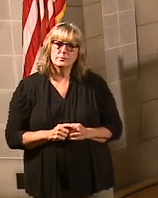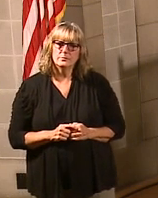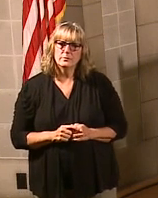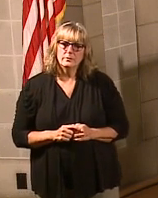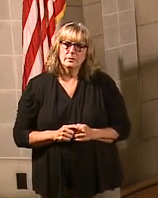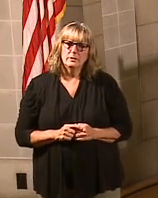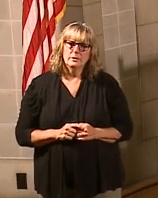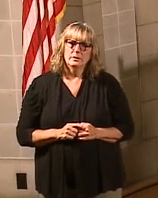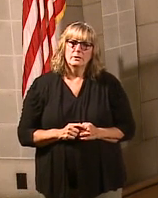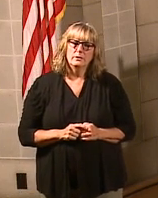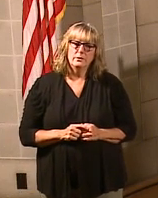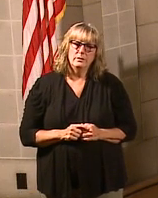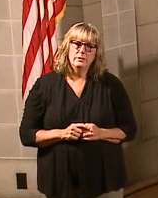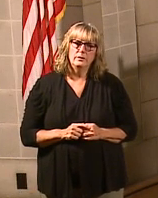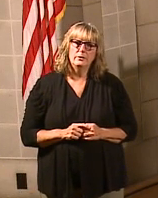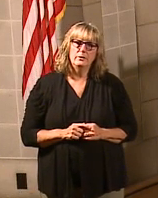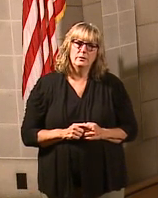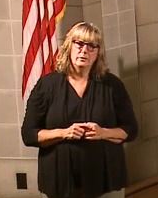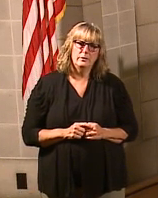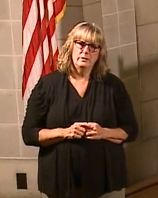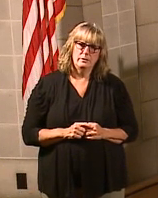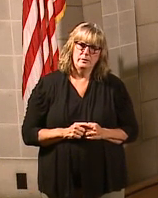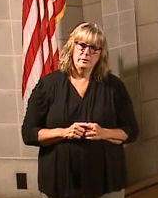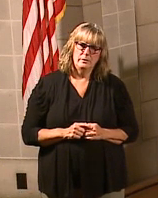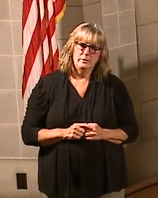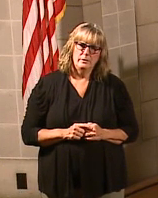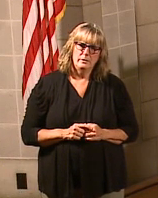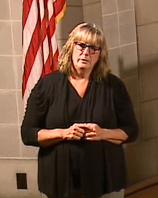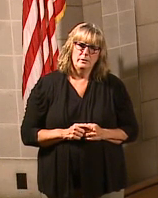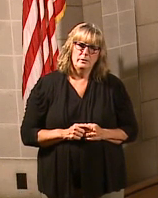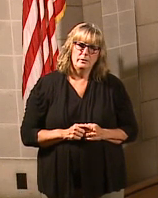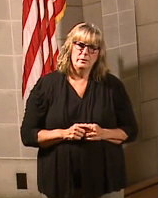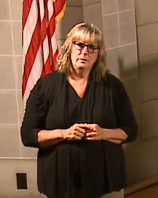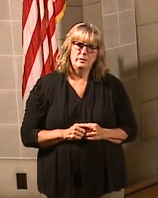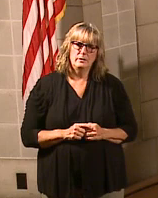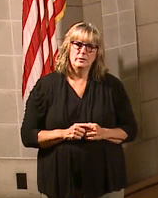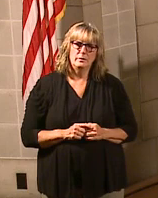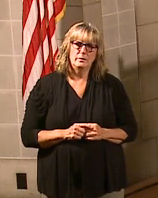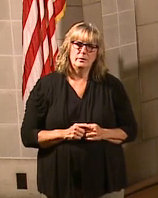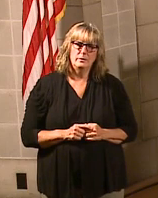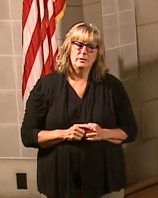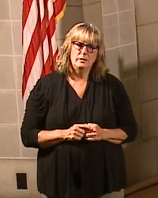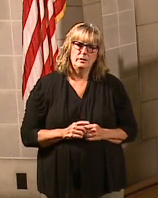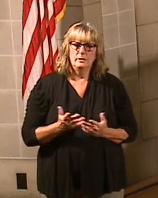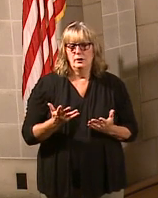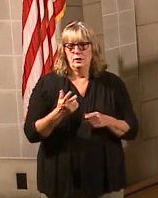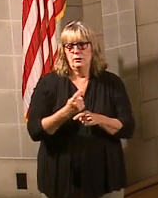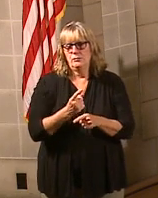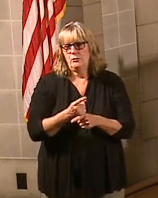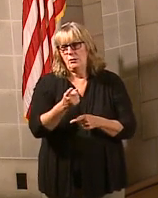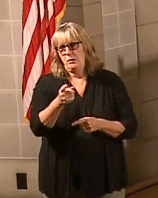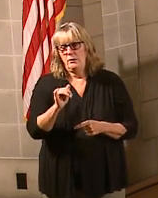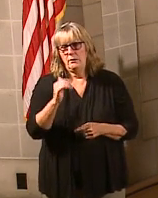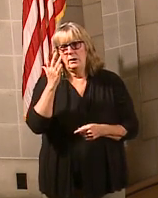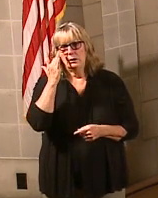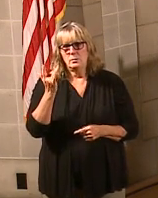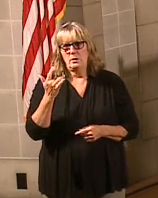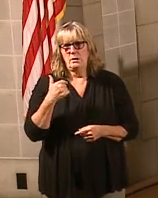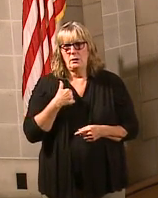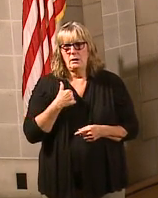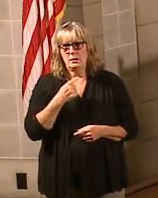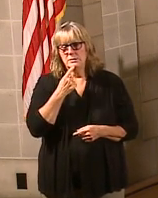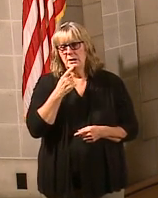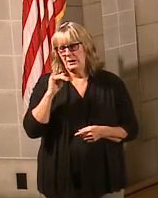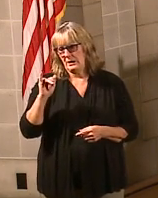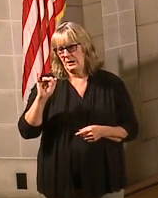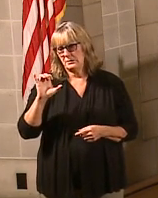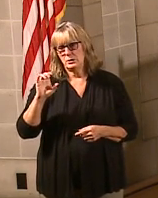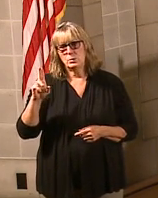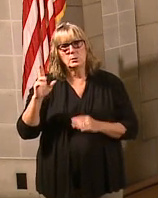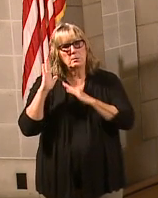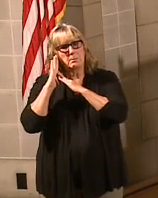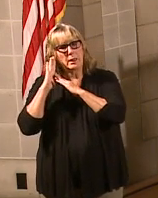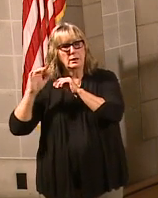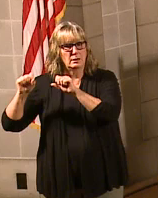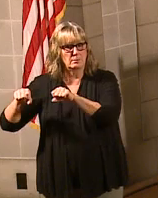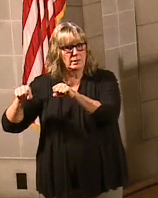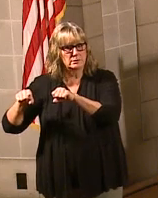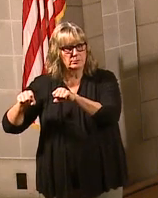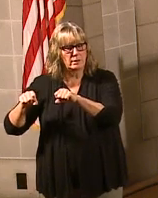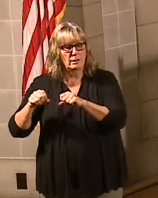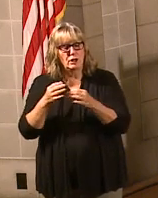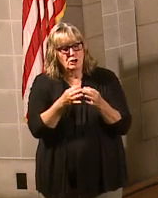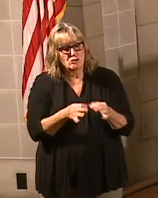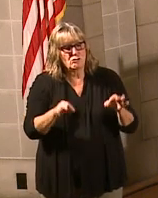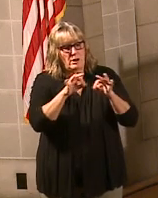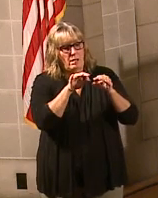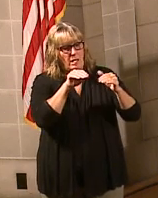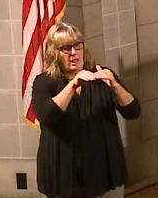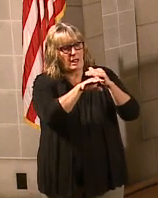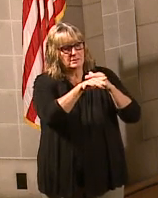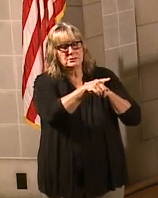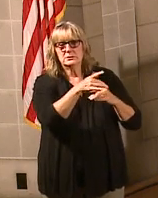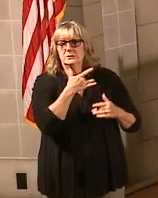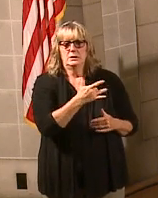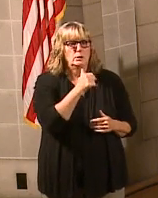REASONS FOR THE TRANSFER CENTER.